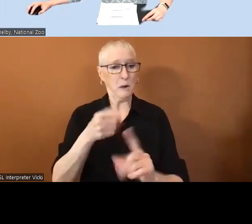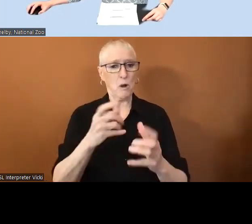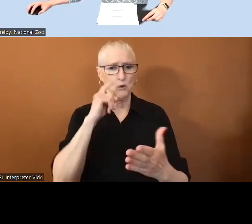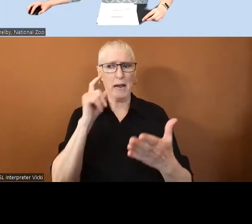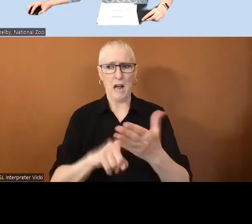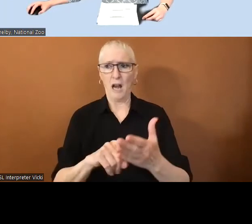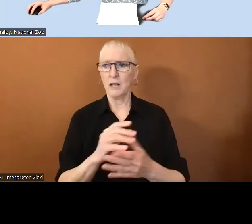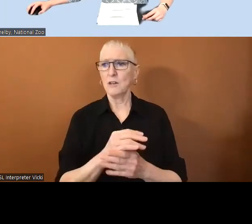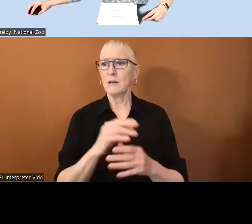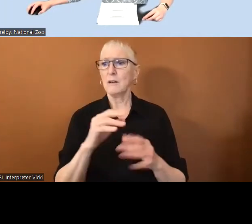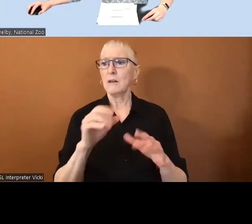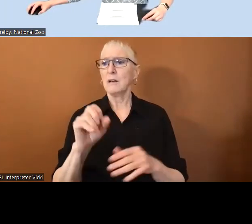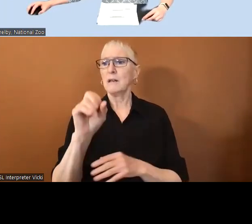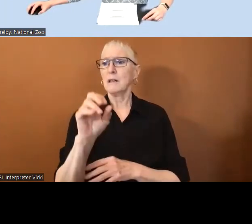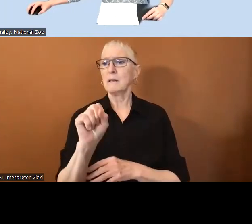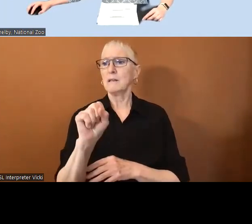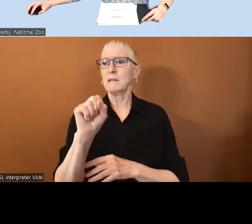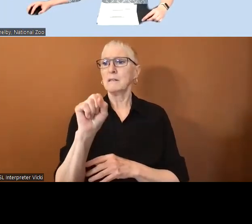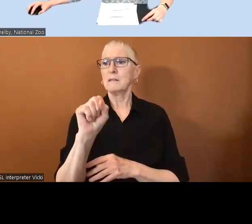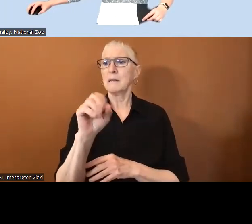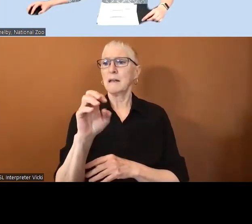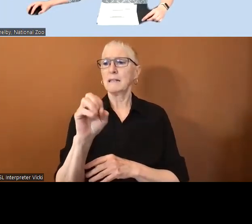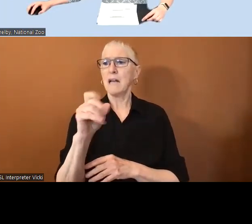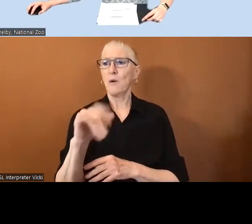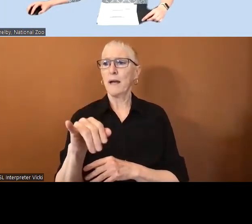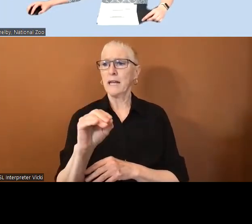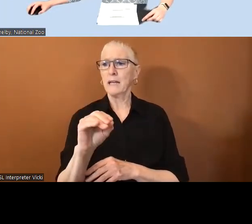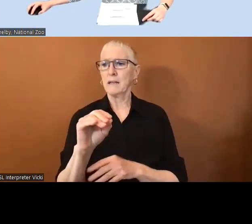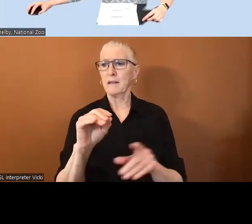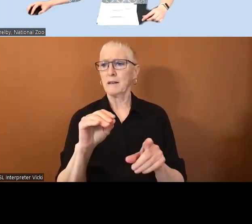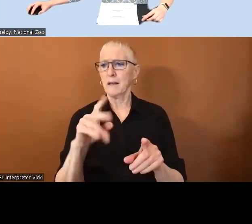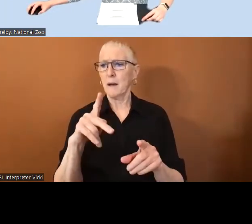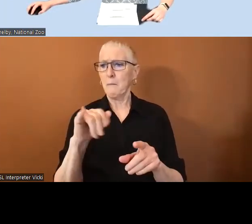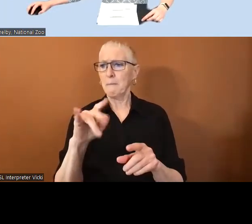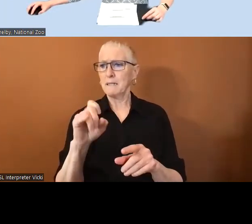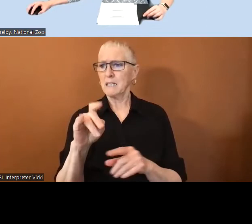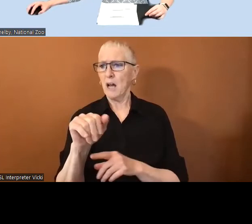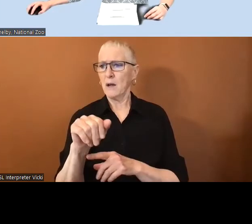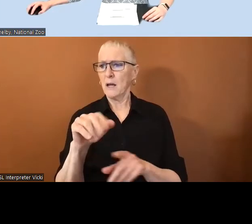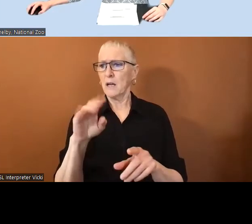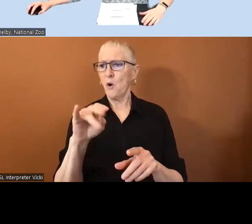the Piscataway Conoy tribe, Accohannock tribe, and the Esselen tribe whose peoples were the original